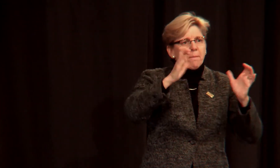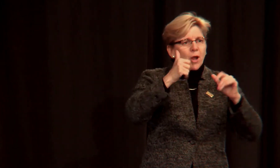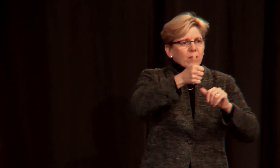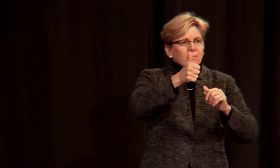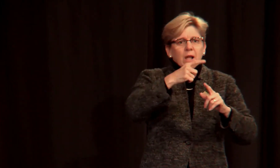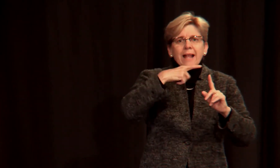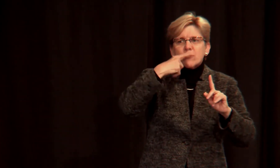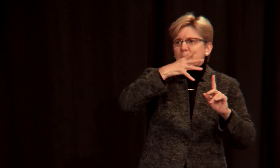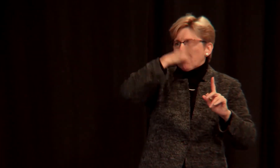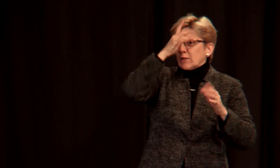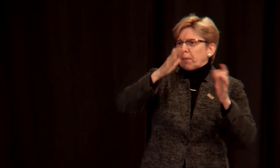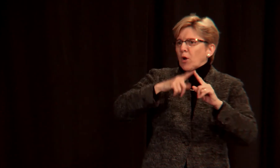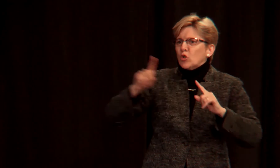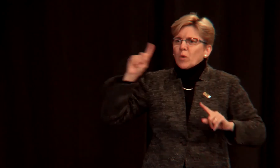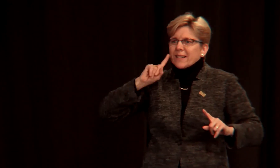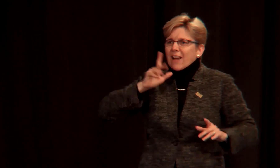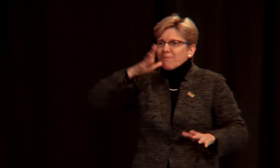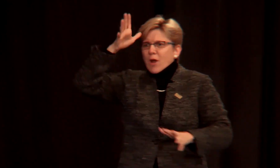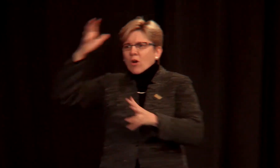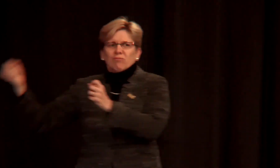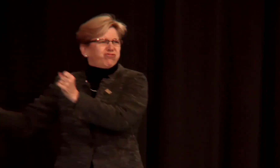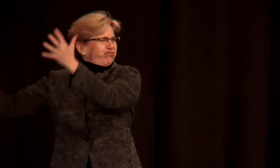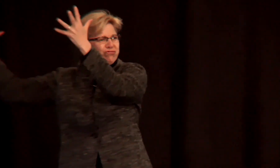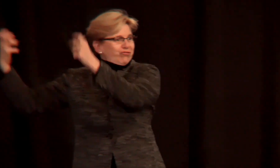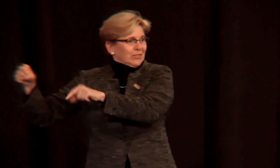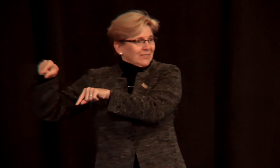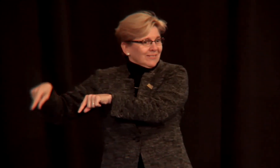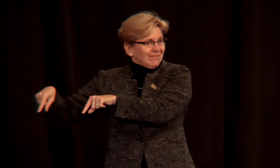comparing yourself, hearing parents comparing yourself to deaf parents